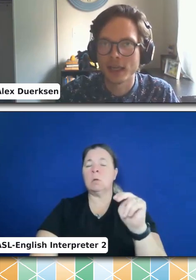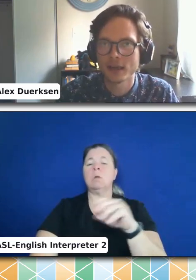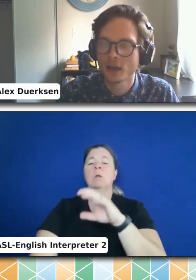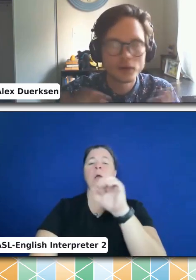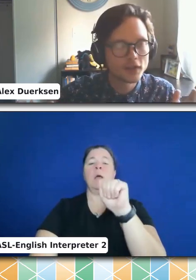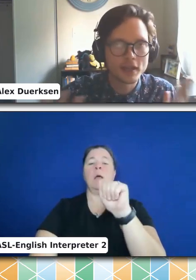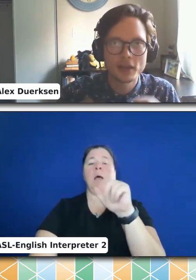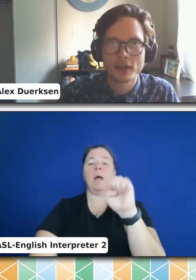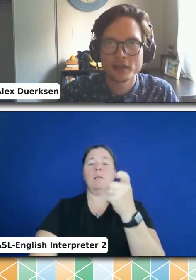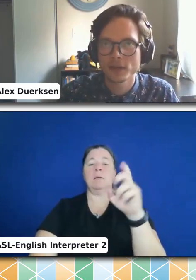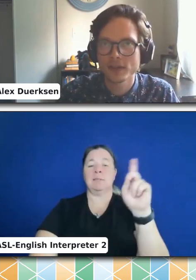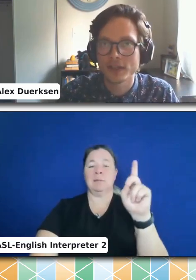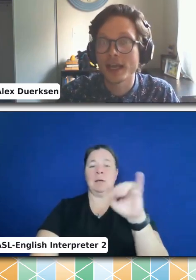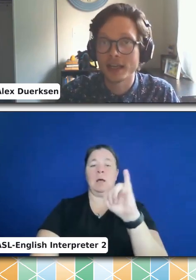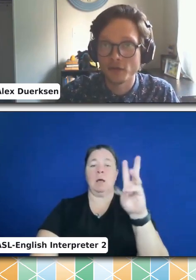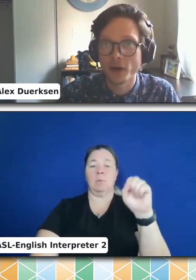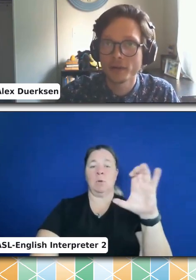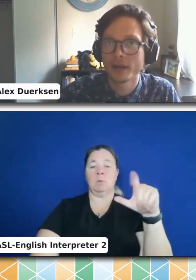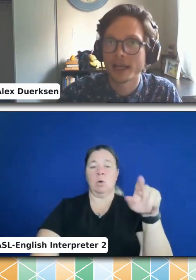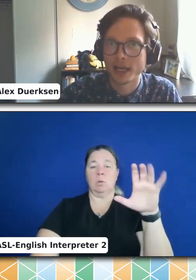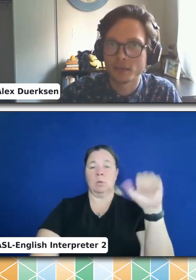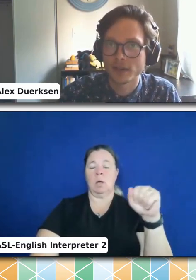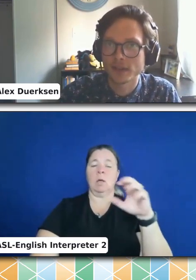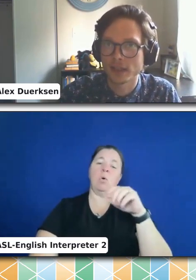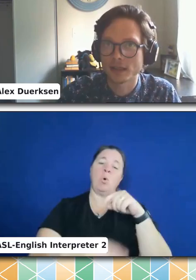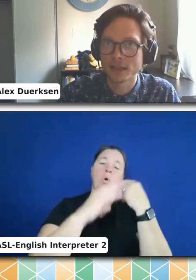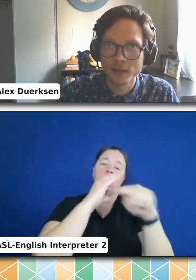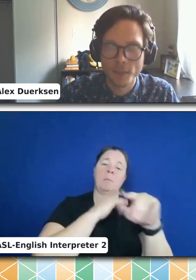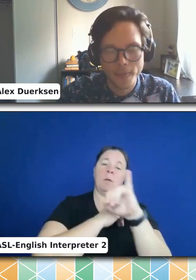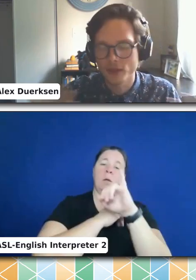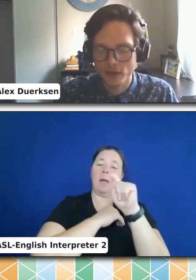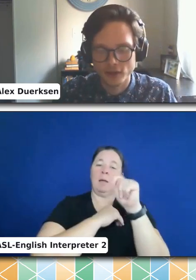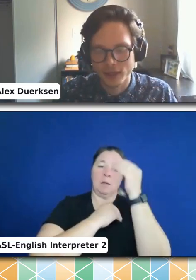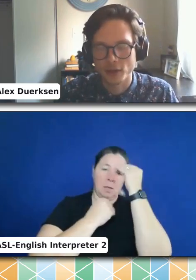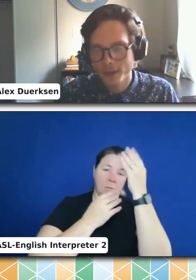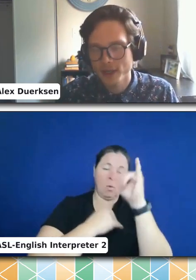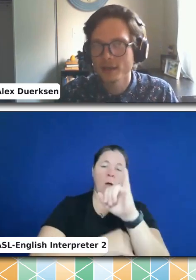Or just email the IWSCC at info. Iwscc.ca. You can also catch our website.